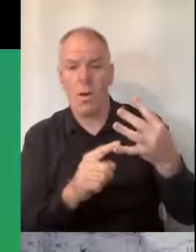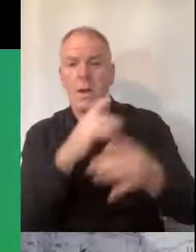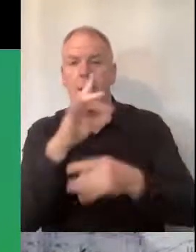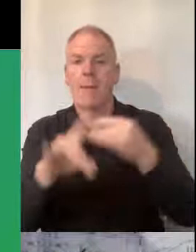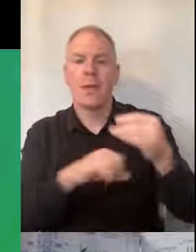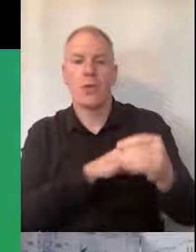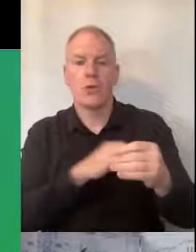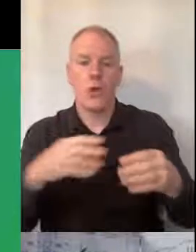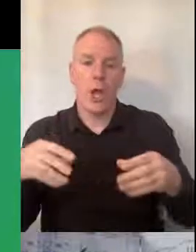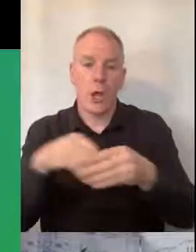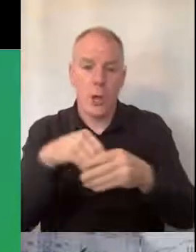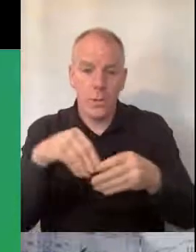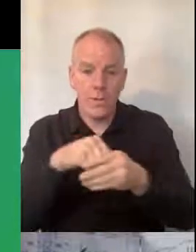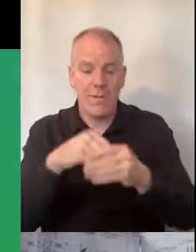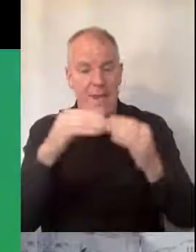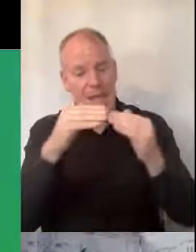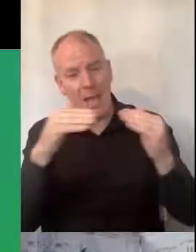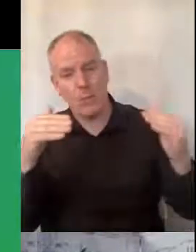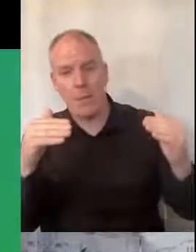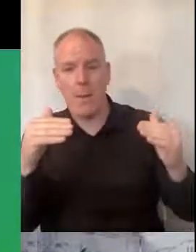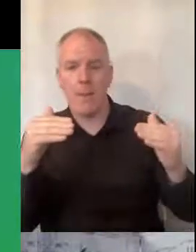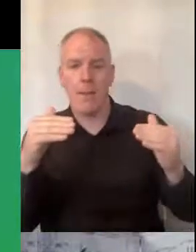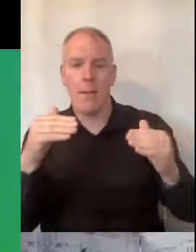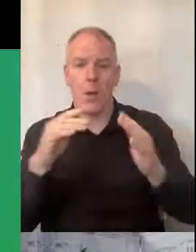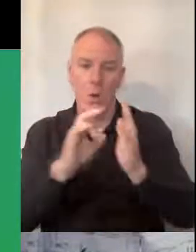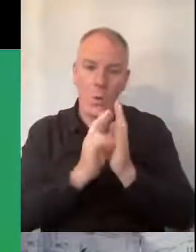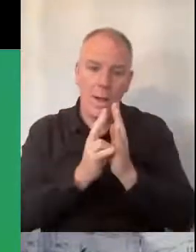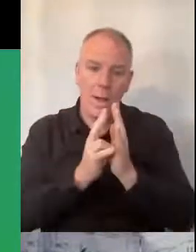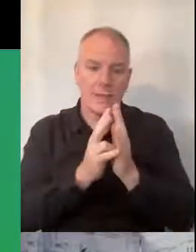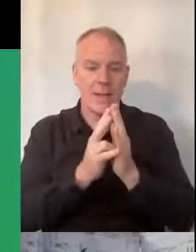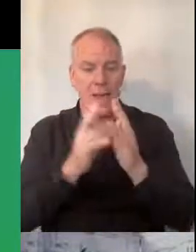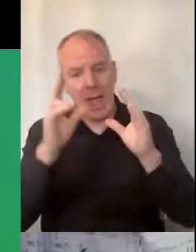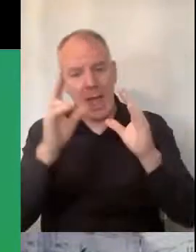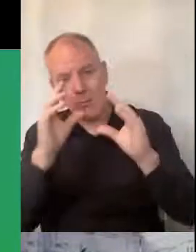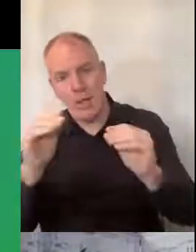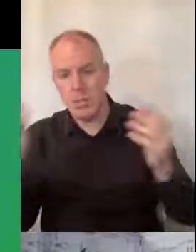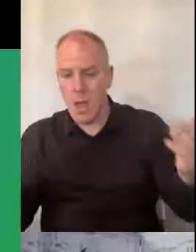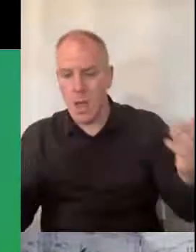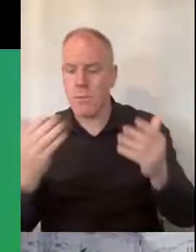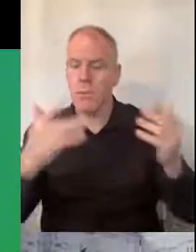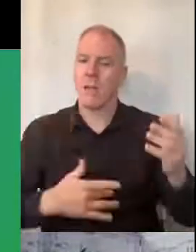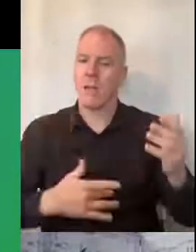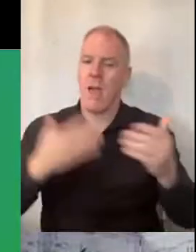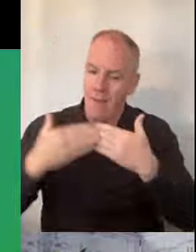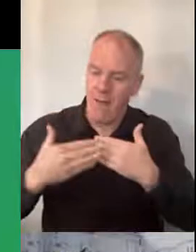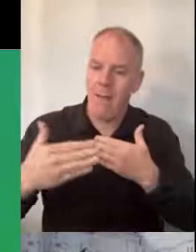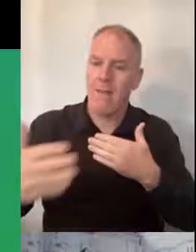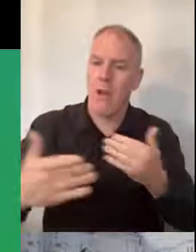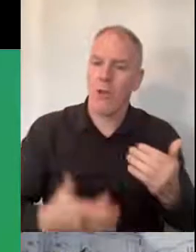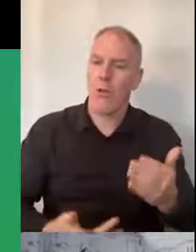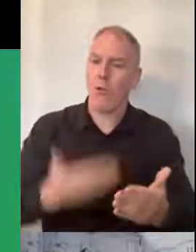inclusion and equitable quality education and promoting lifelong learning opportunities for all. This is really important,